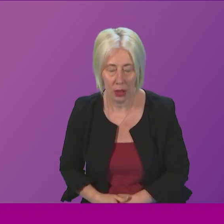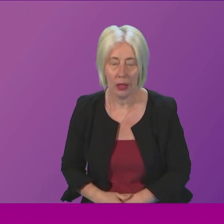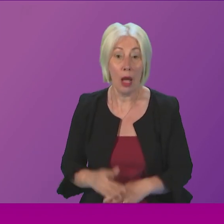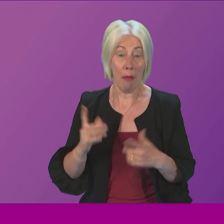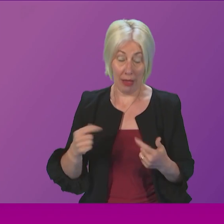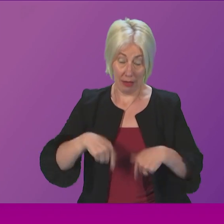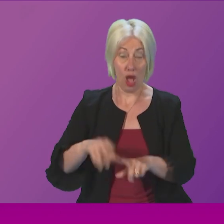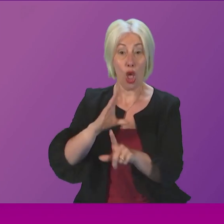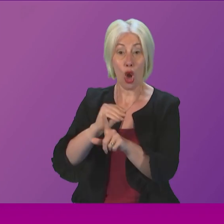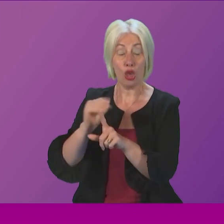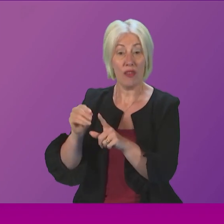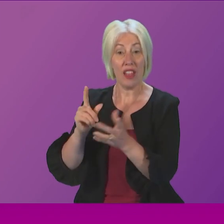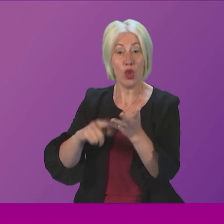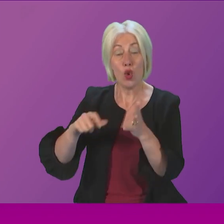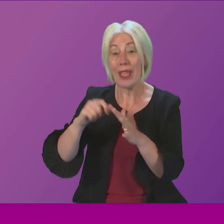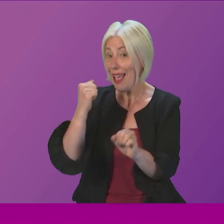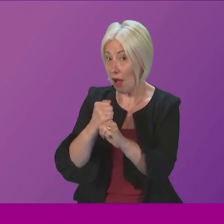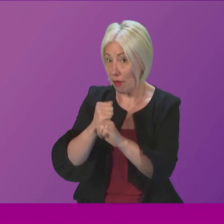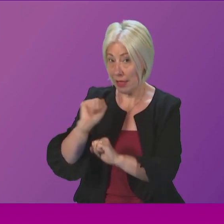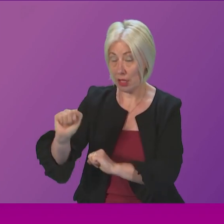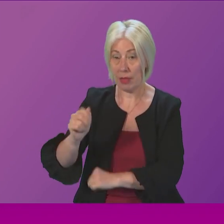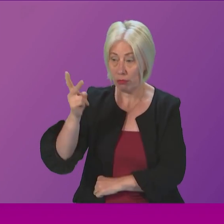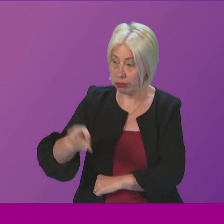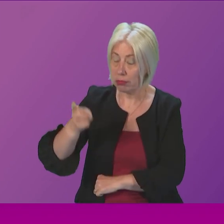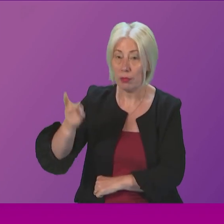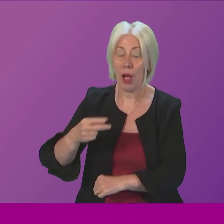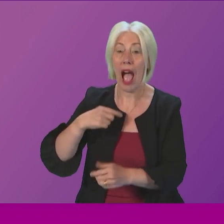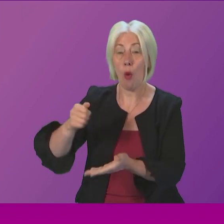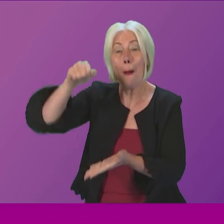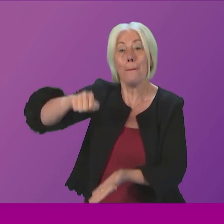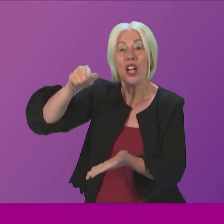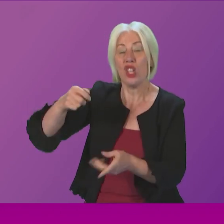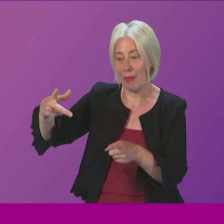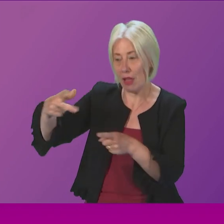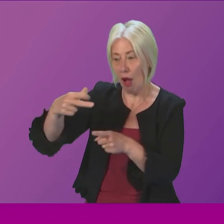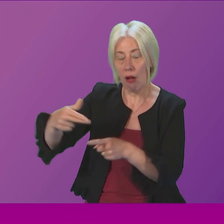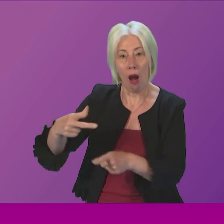The Conservative UK Government has, of course, repeatedly cut our capital budget over the years.